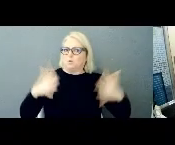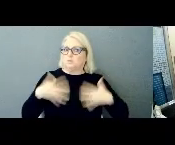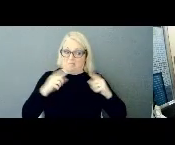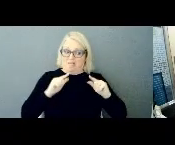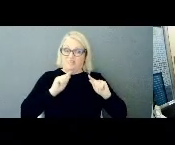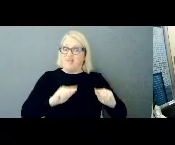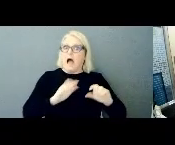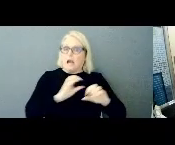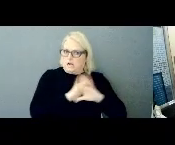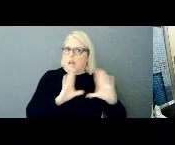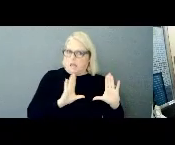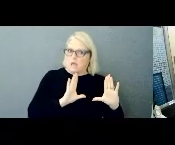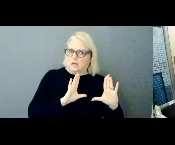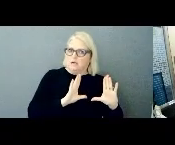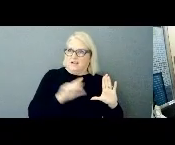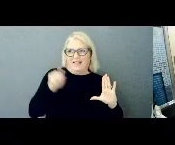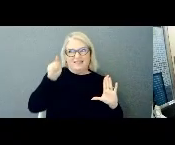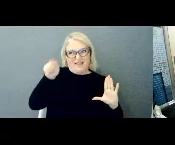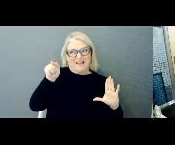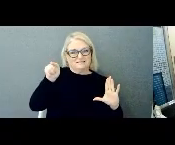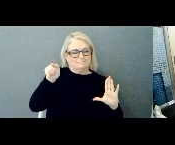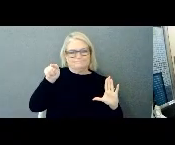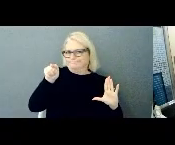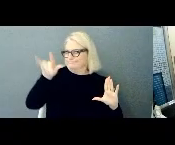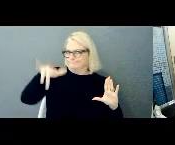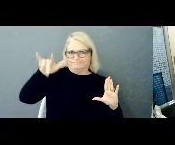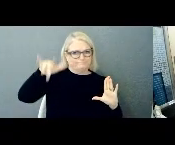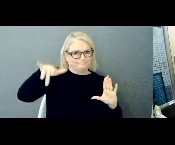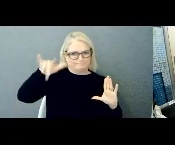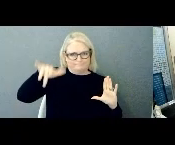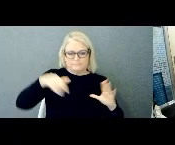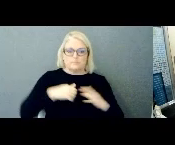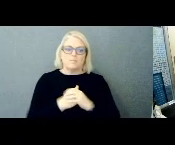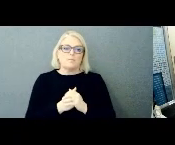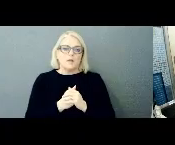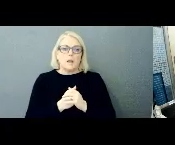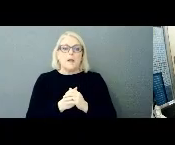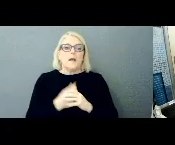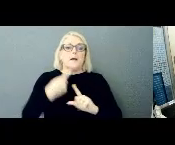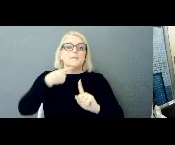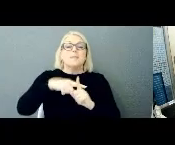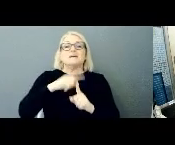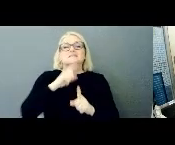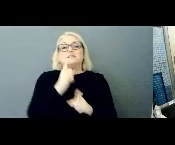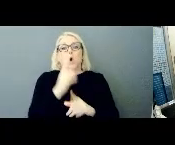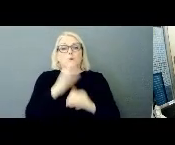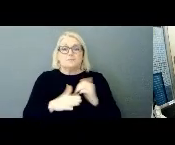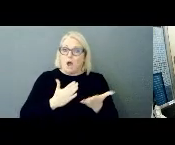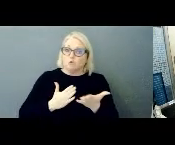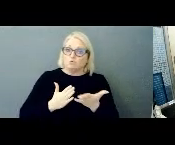that are pitched at very high levels of abstraction. It talks about rights, inclusion, autonomy,